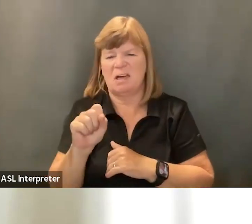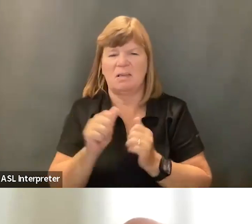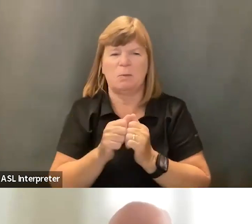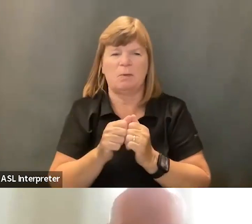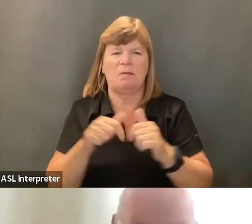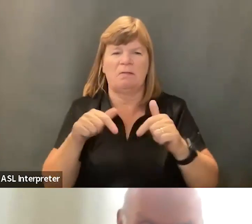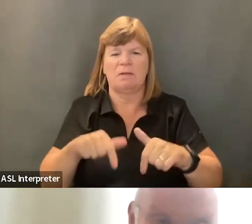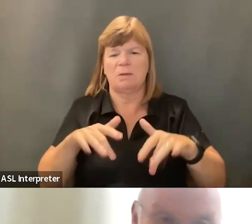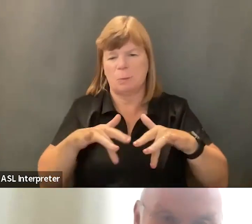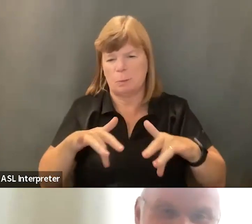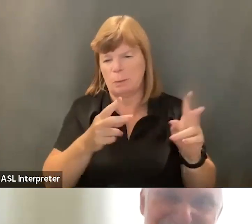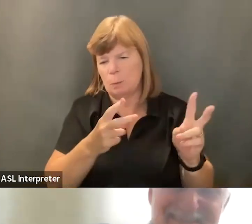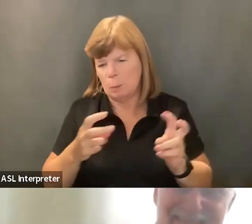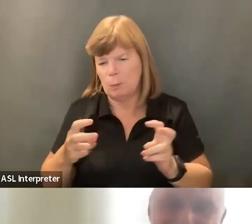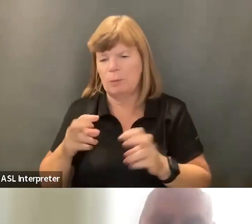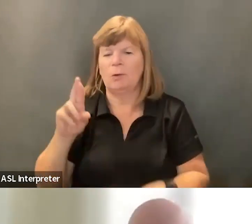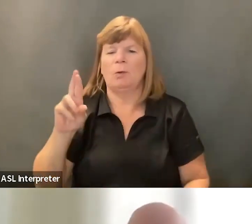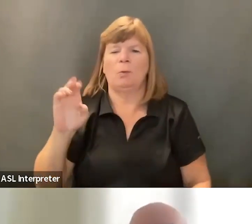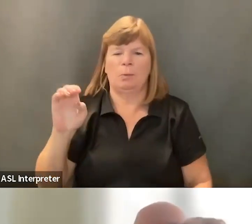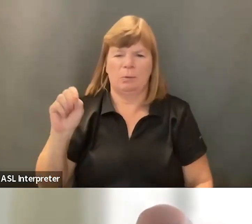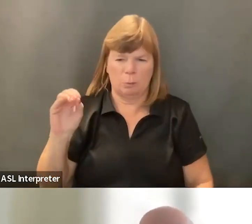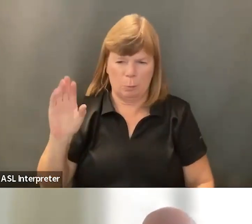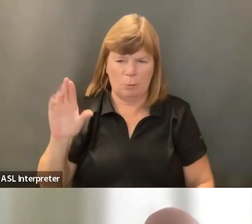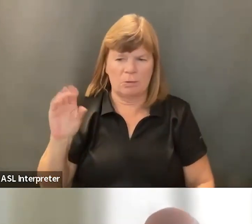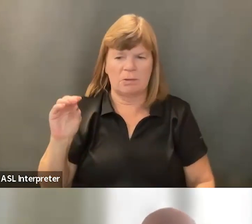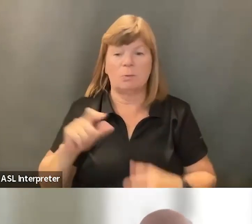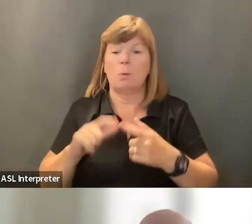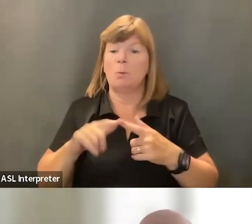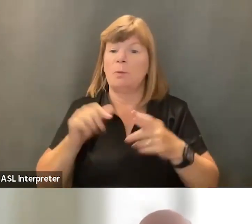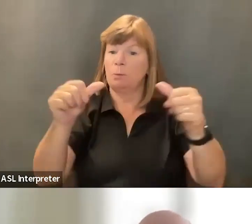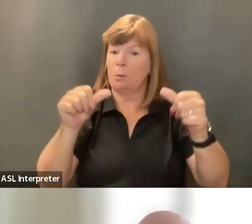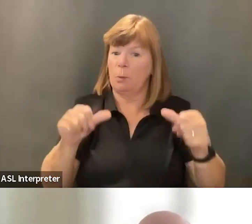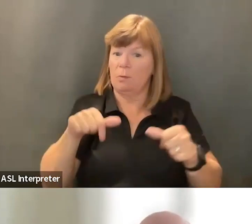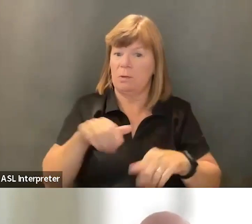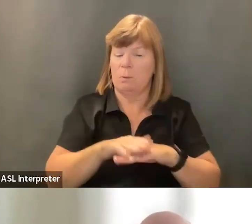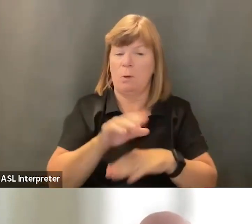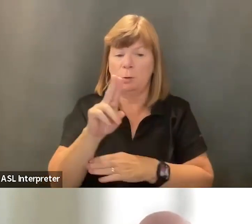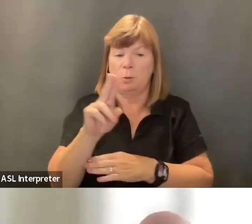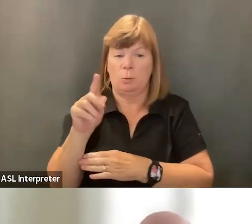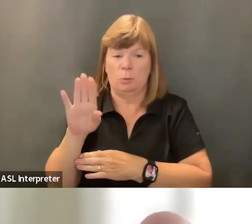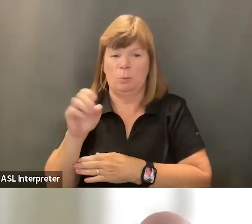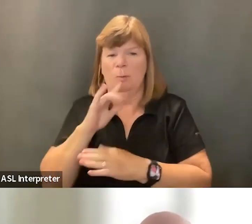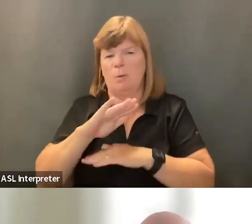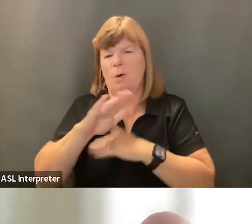some resources when we post the recording on YouTube we'll put all the links from the chat